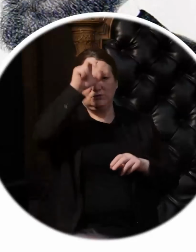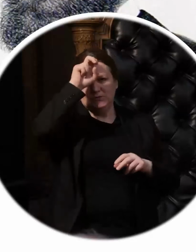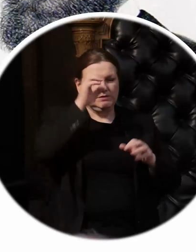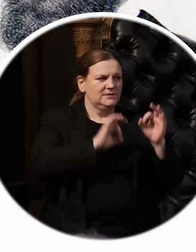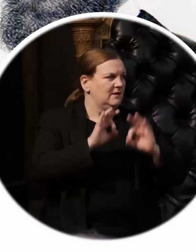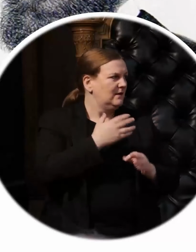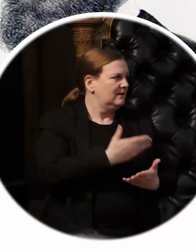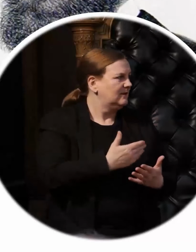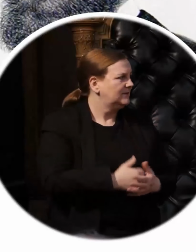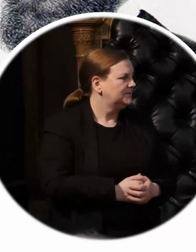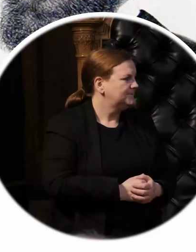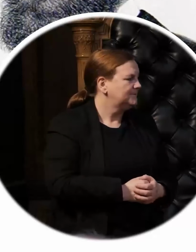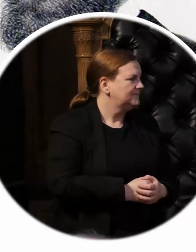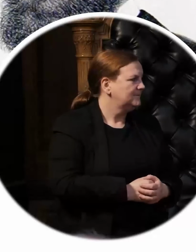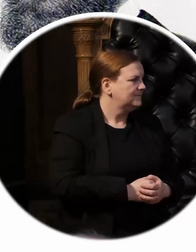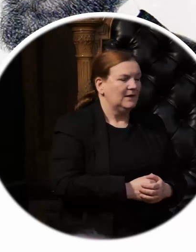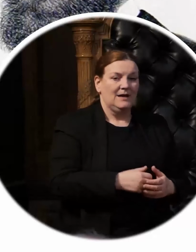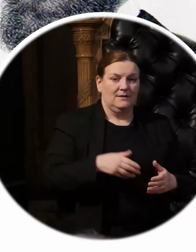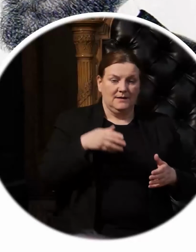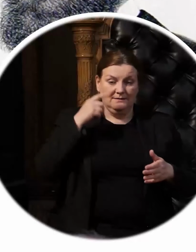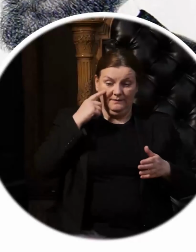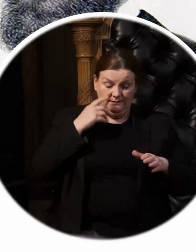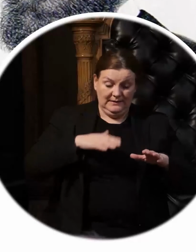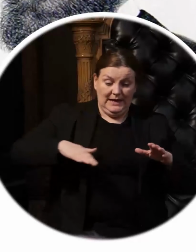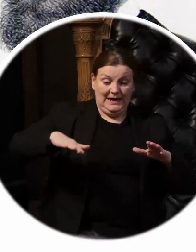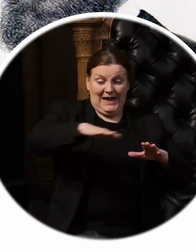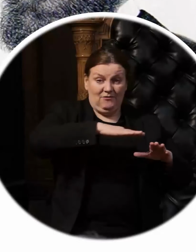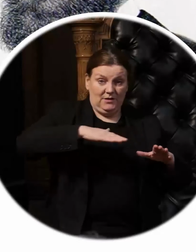So this is the floor plan. Sorry. An aerial plan for Broadstone Station.